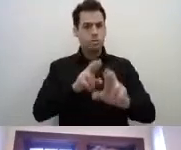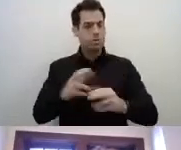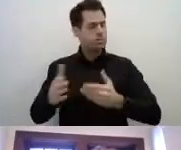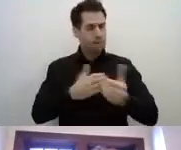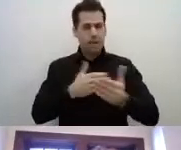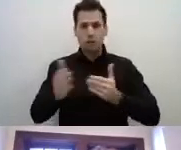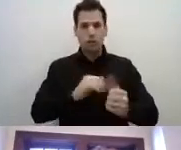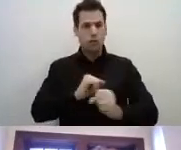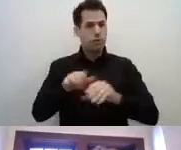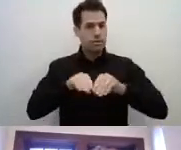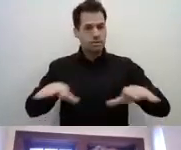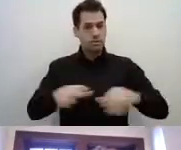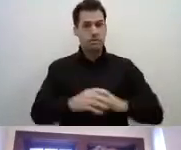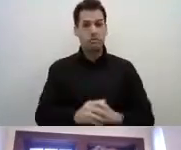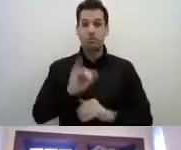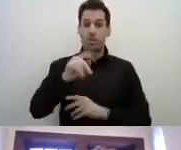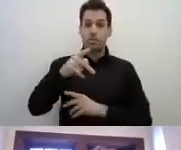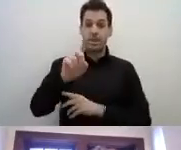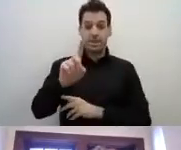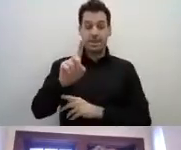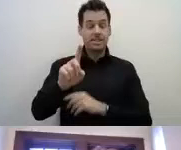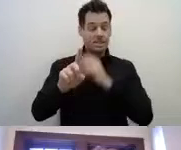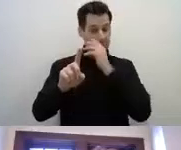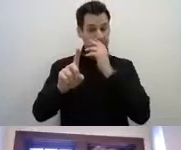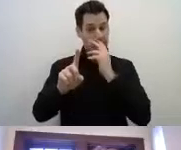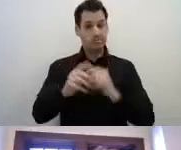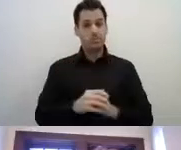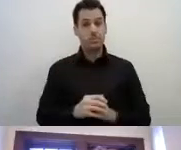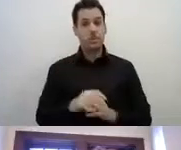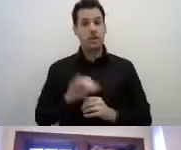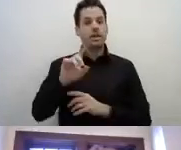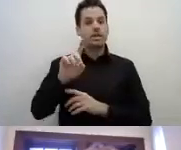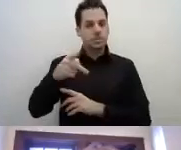on international day of persons with disabilities the province recommits to the convention